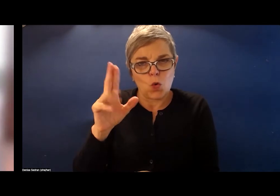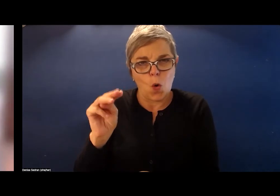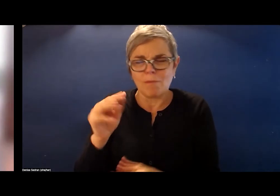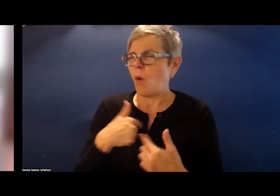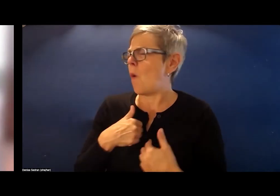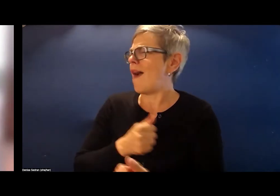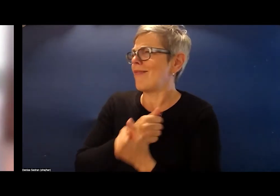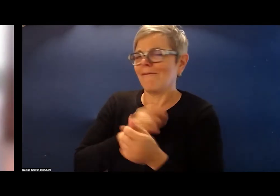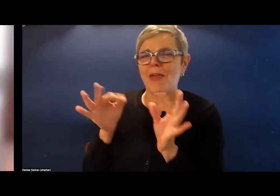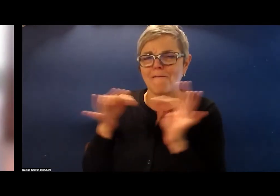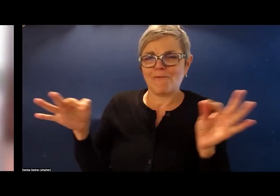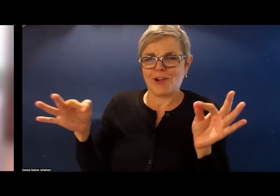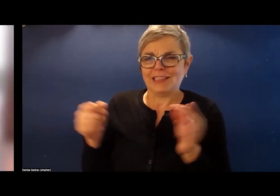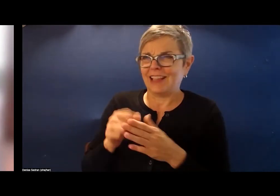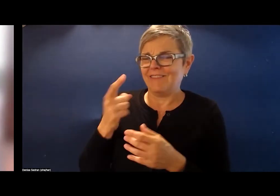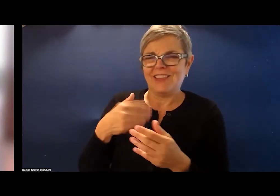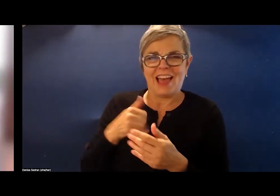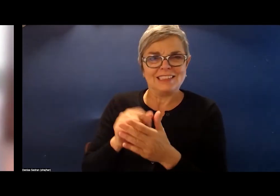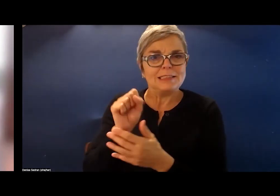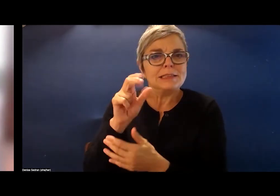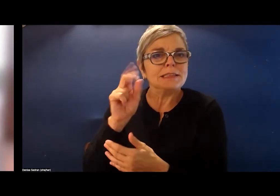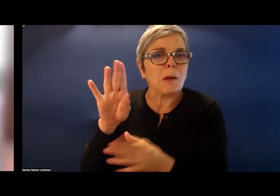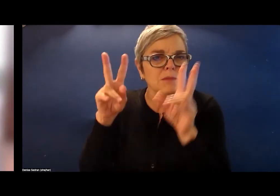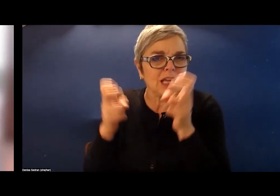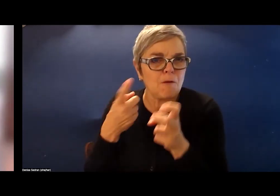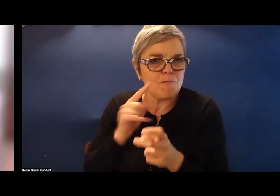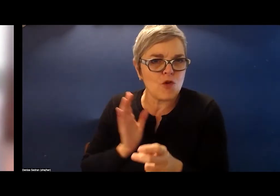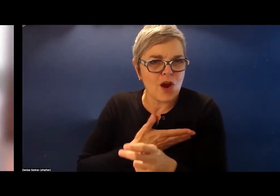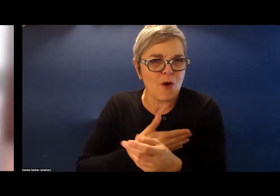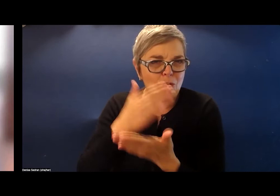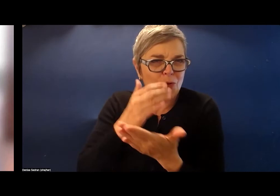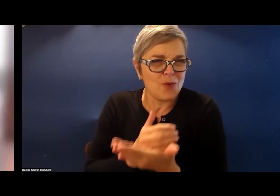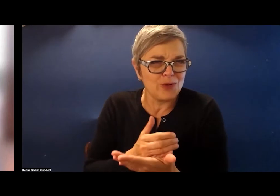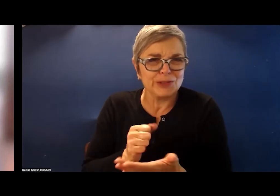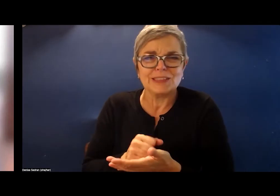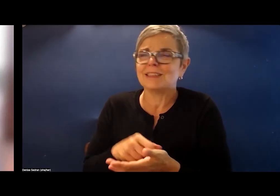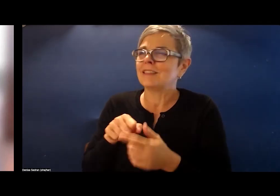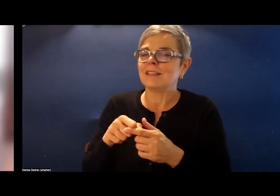Michelle: I think what I'm trying to say is that there's not a lot that I would do differently,